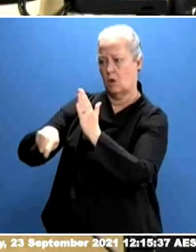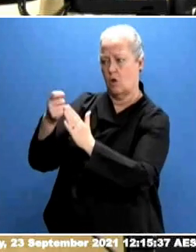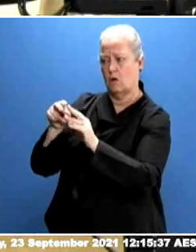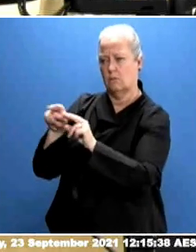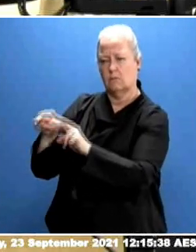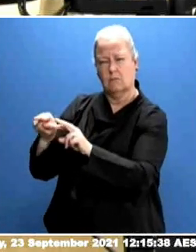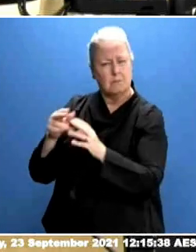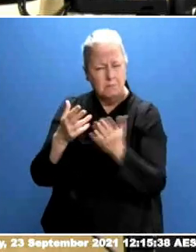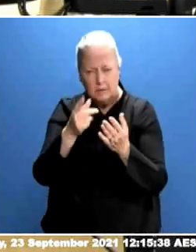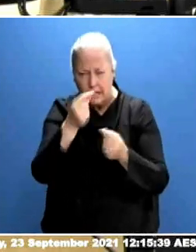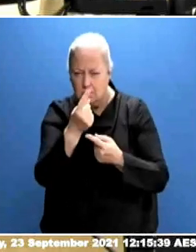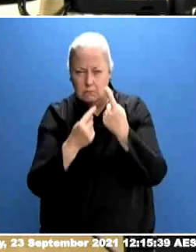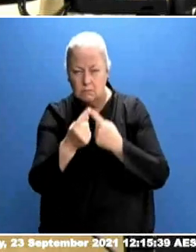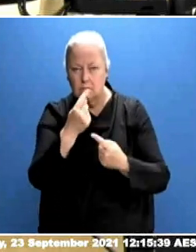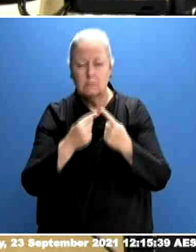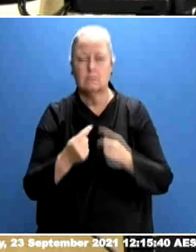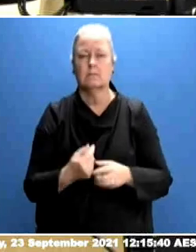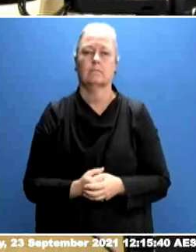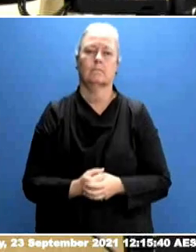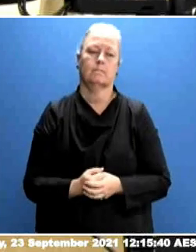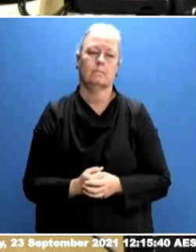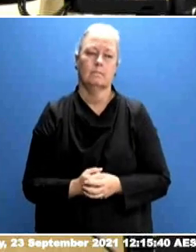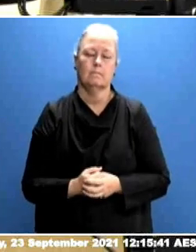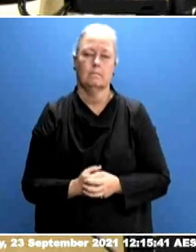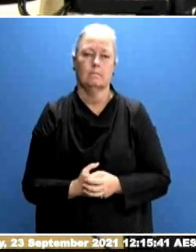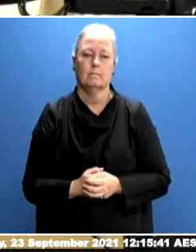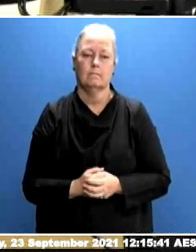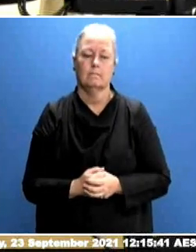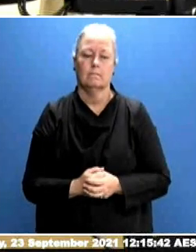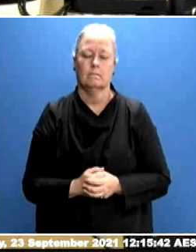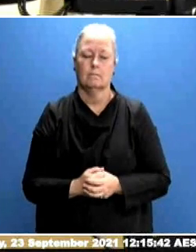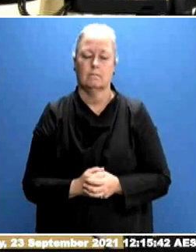It's relied on the --- I think I just mentioned before ---